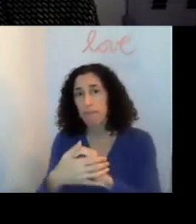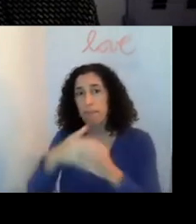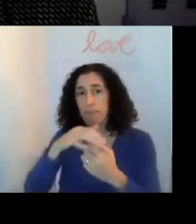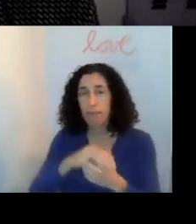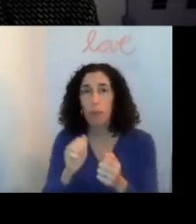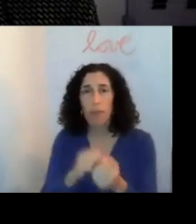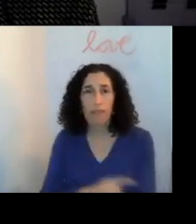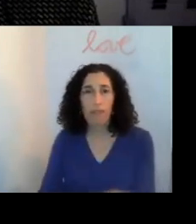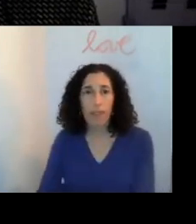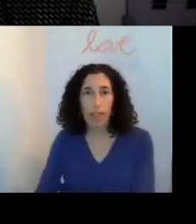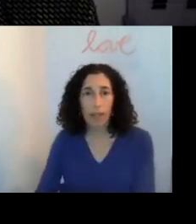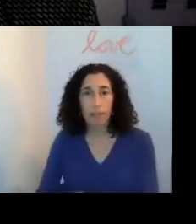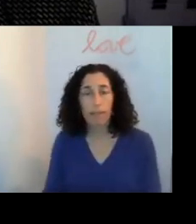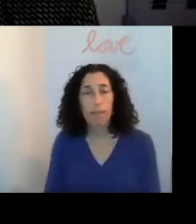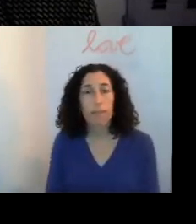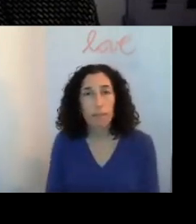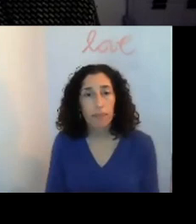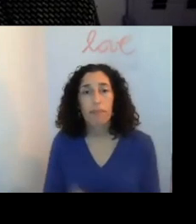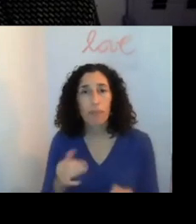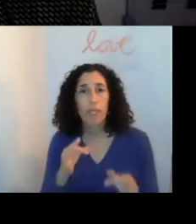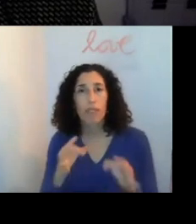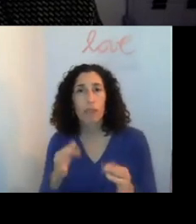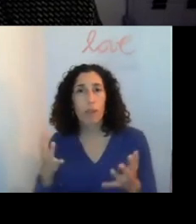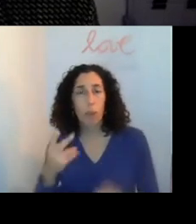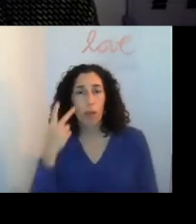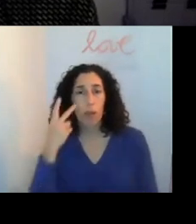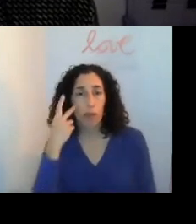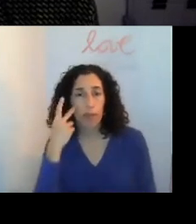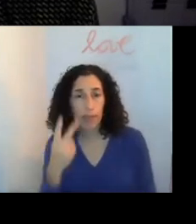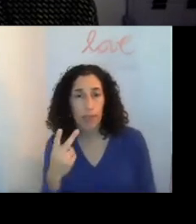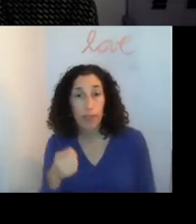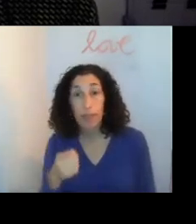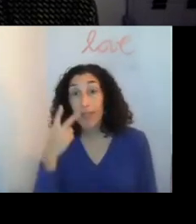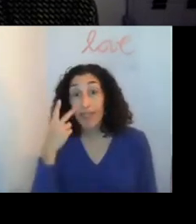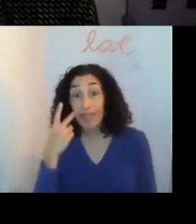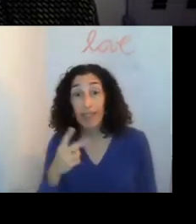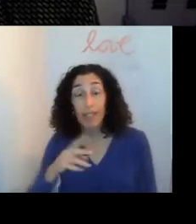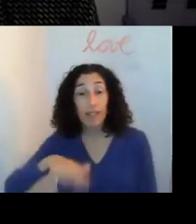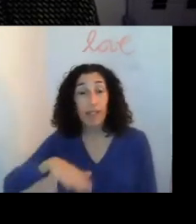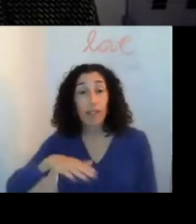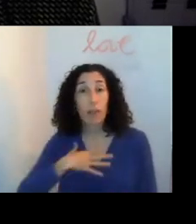Towards the middle bottom of the frame floats the seed head of a dandelion. Thin delicate